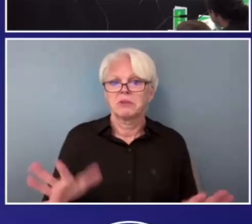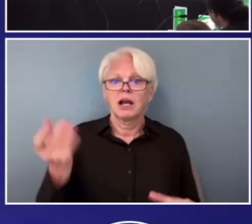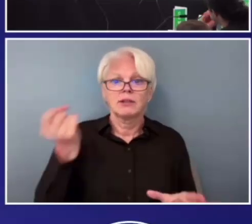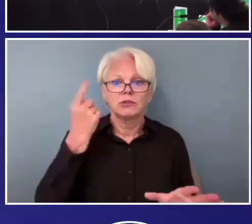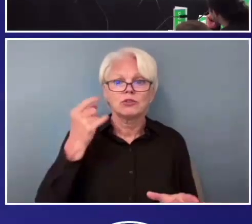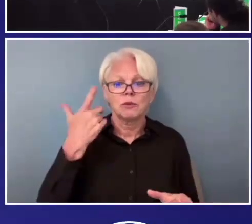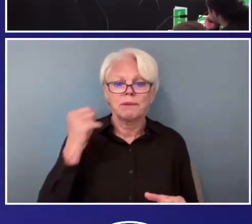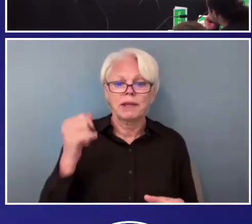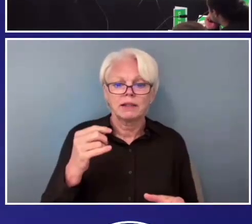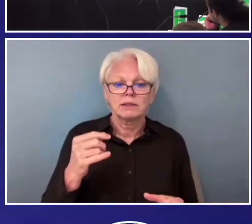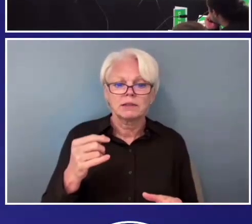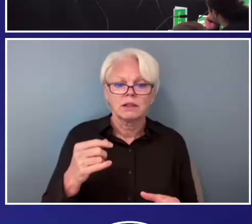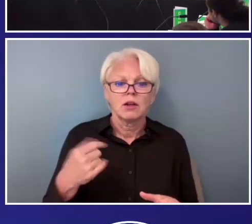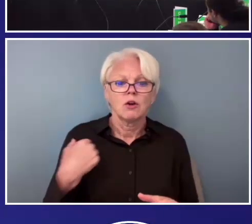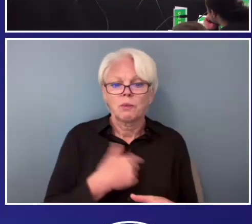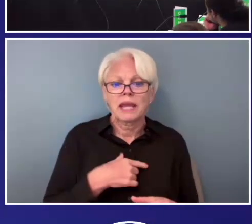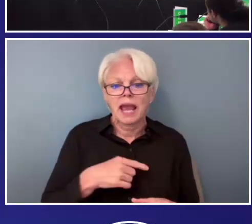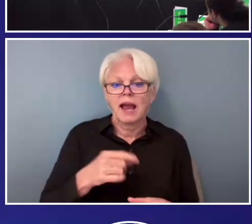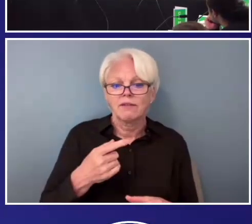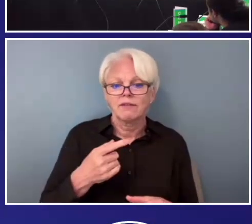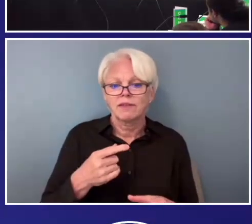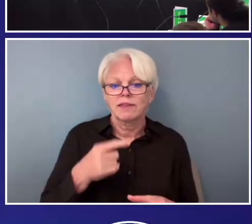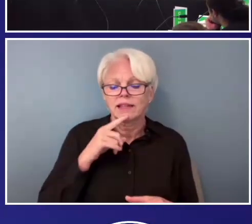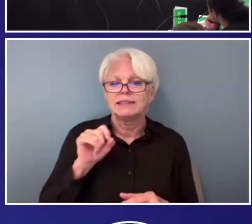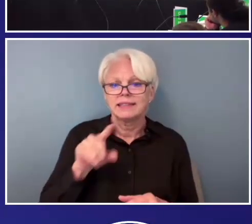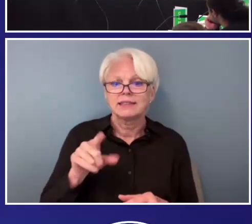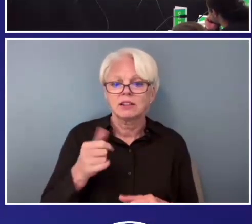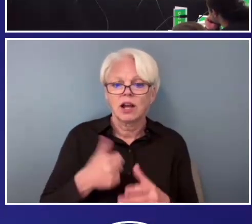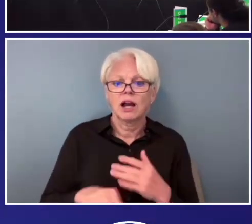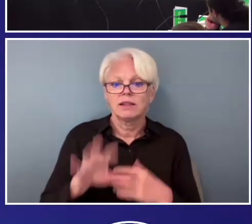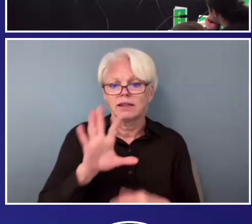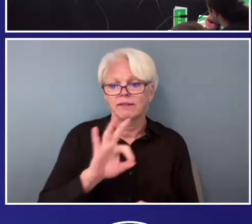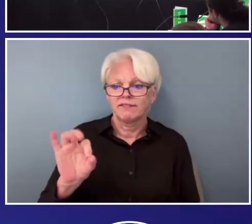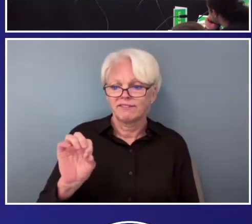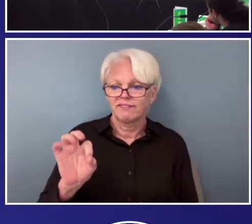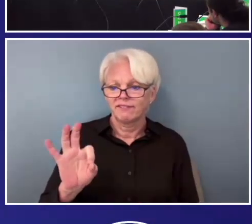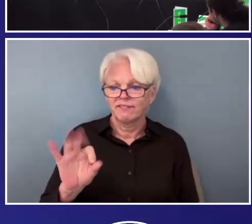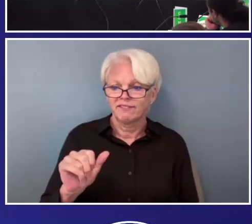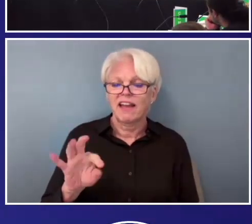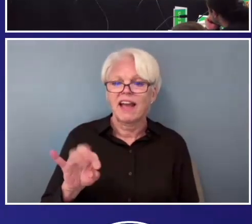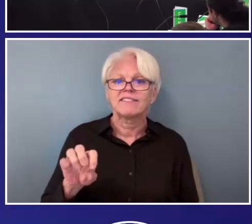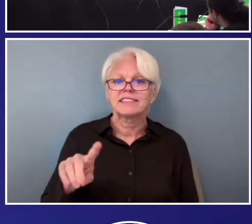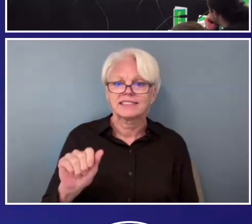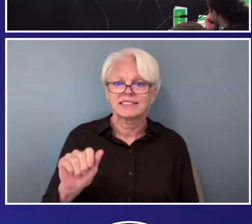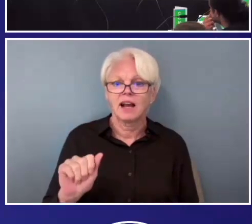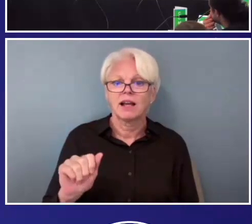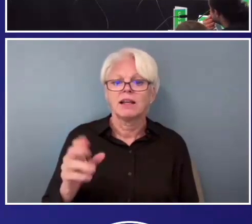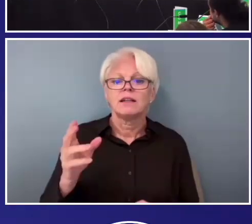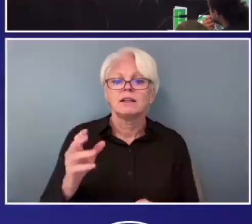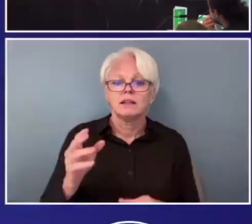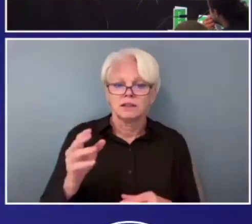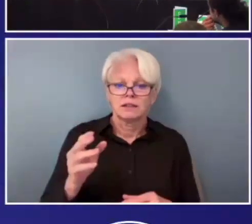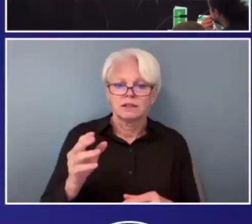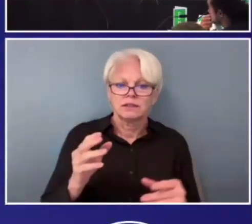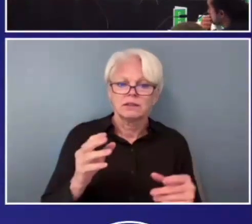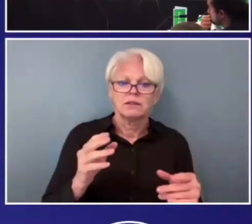because we have the disclosure under the, under the FAFSA Simplification Act, now our Higher Education Act has this language in there, we have the ability to,